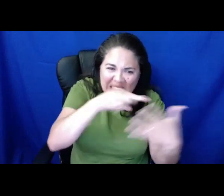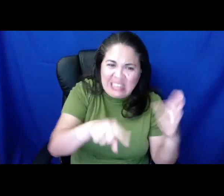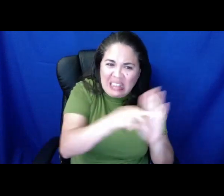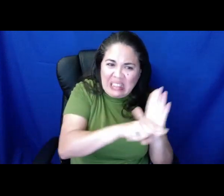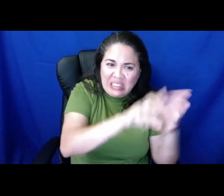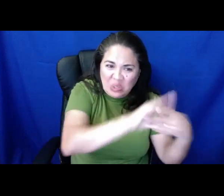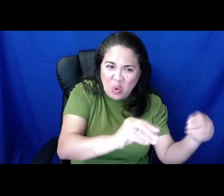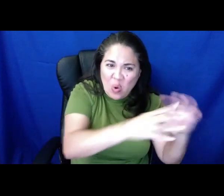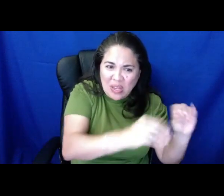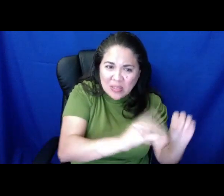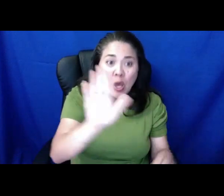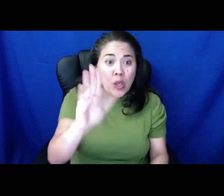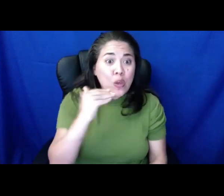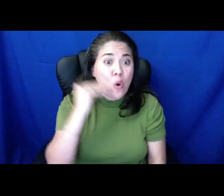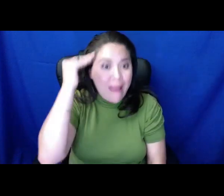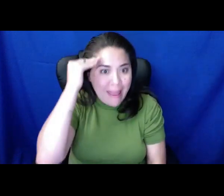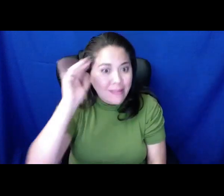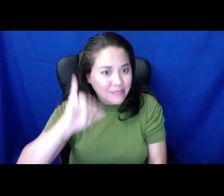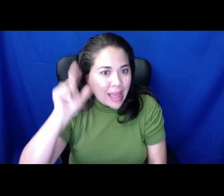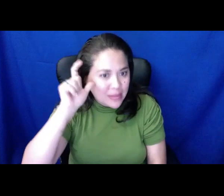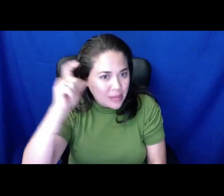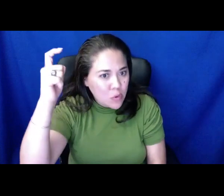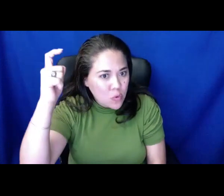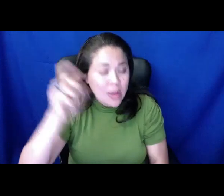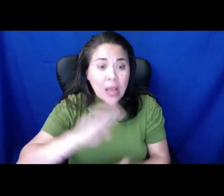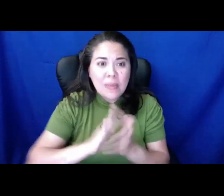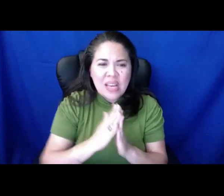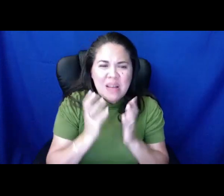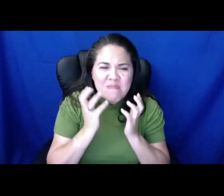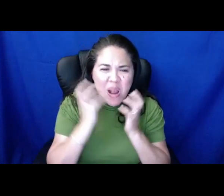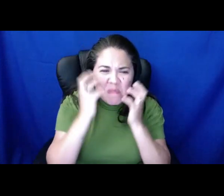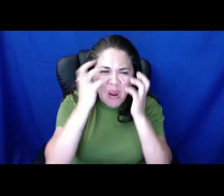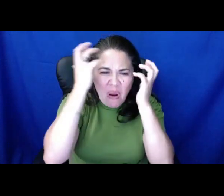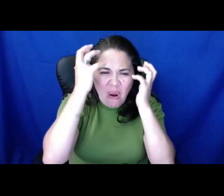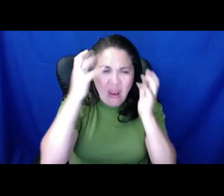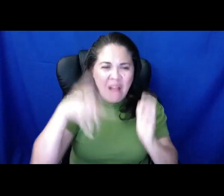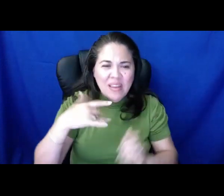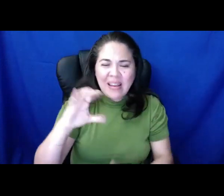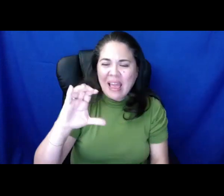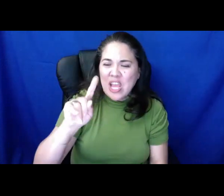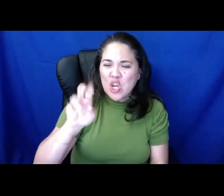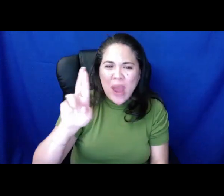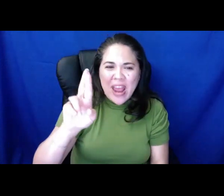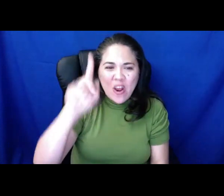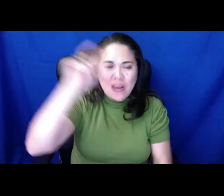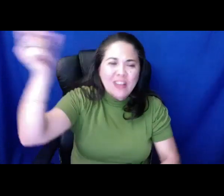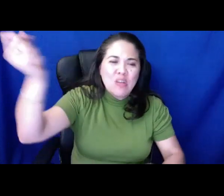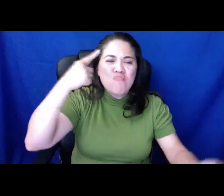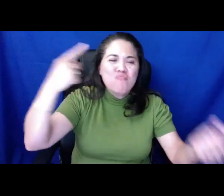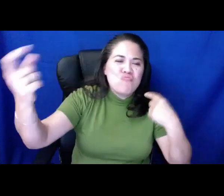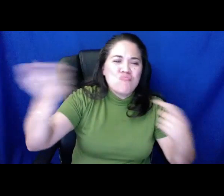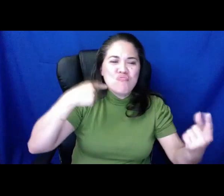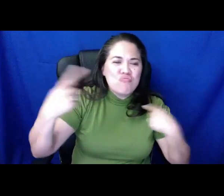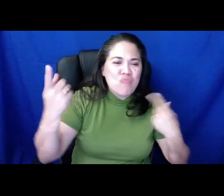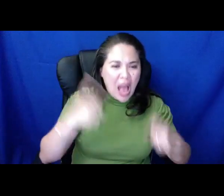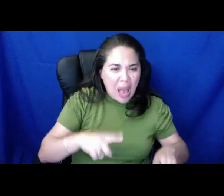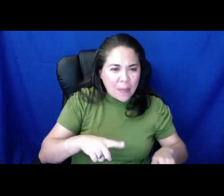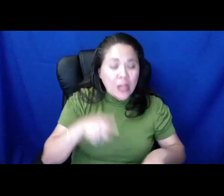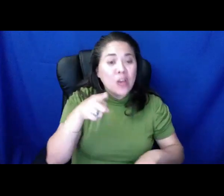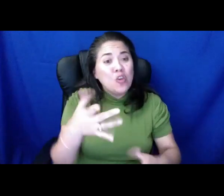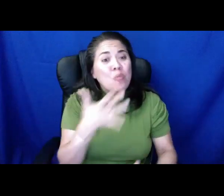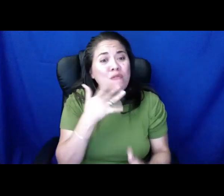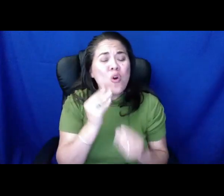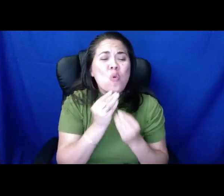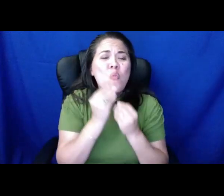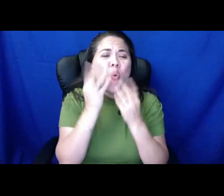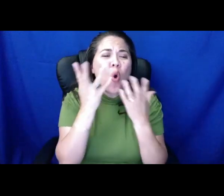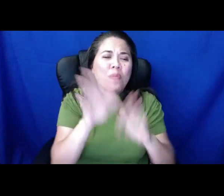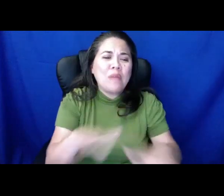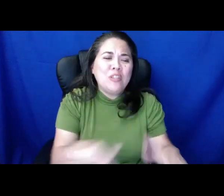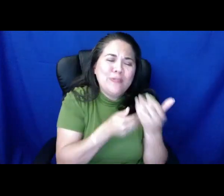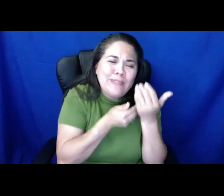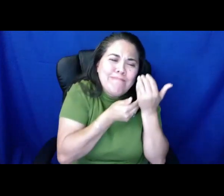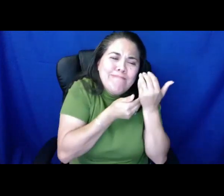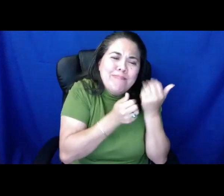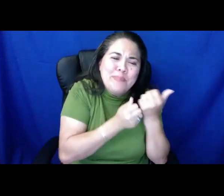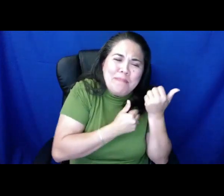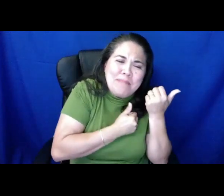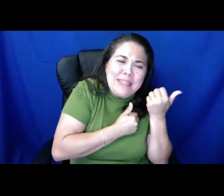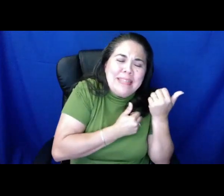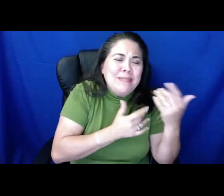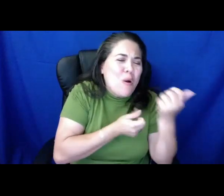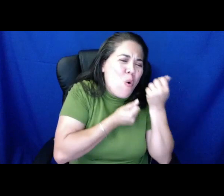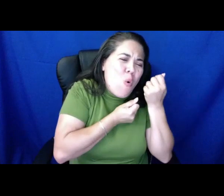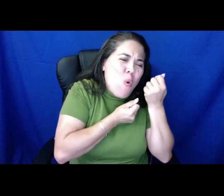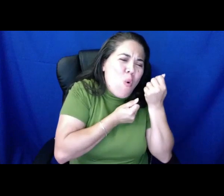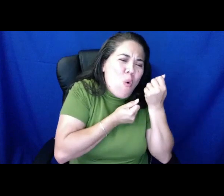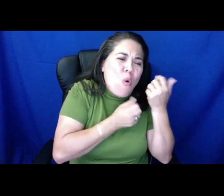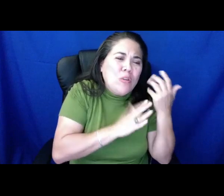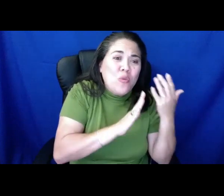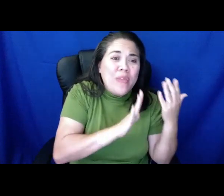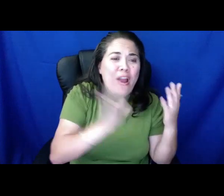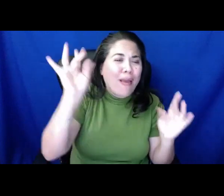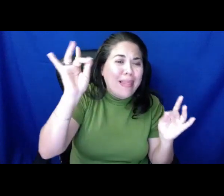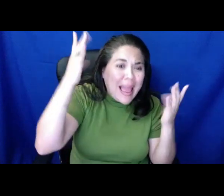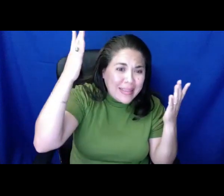Viktoria Valenzuela: Your head the moon becomes pockmarked cratered into by doleful meteorites you seek the warmth of children against your face deeply hold to their lamp of light because.